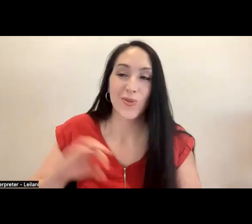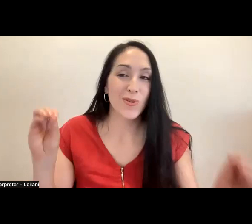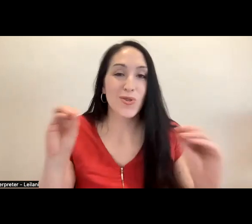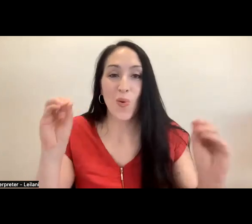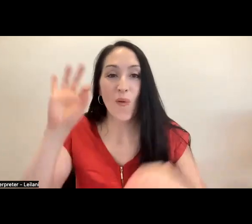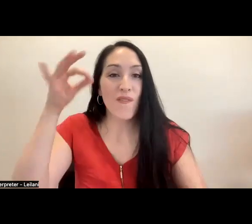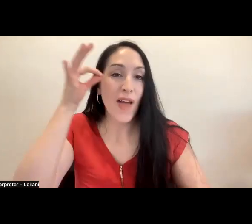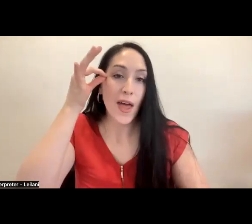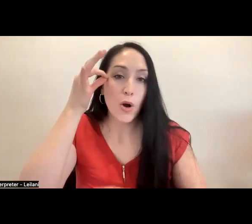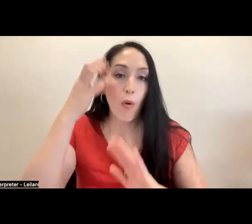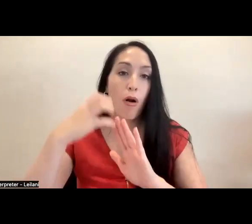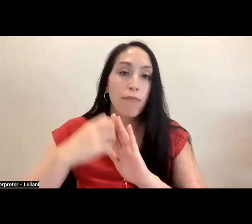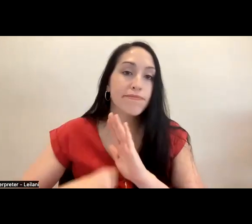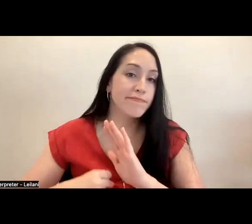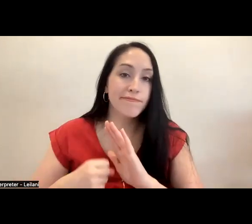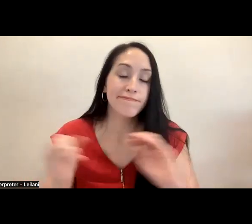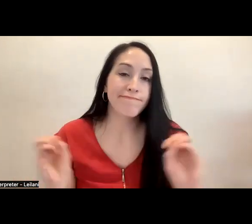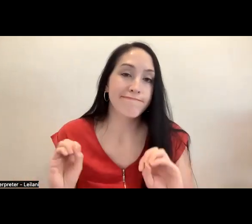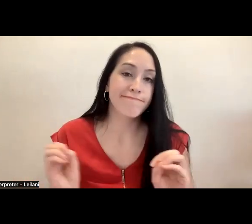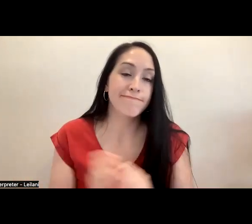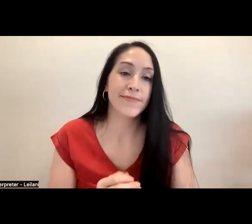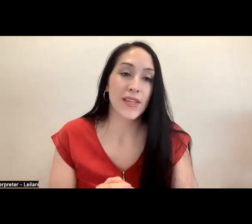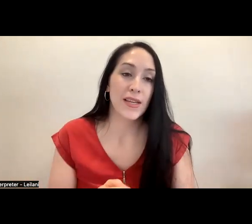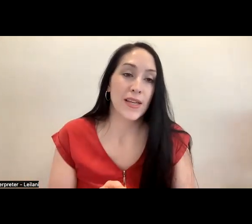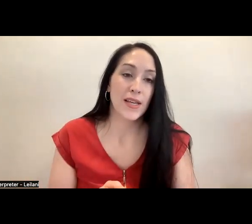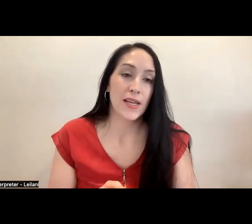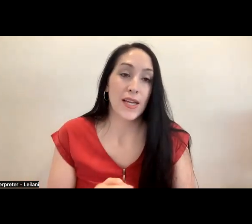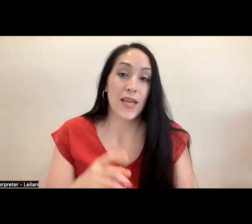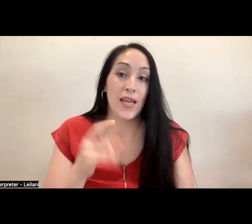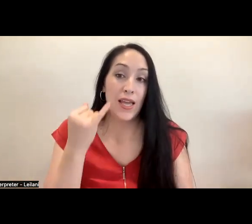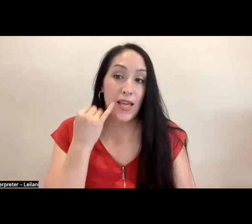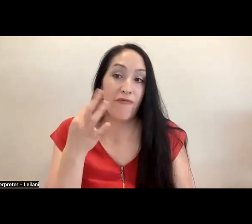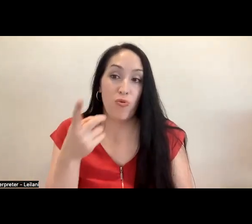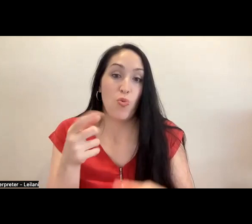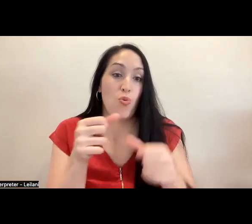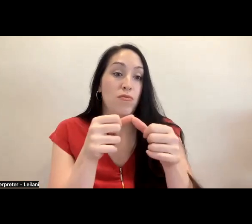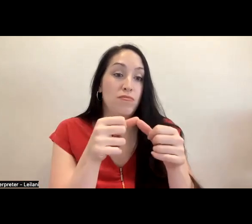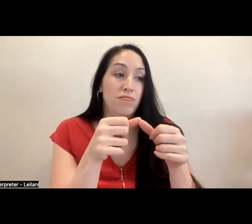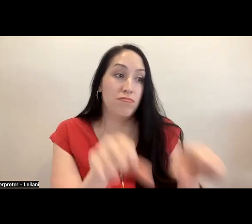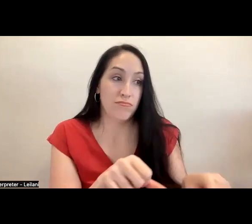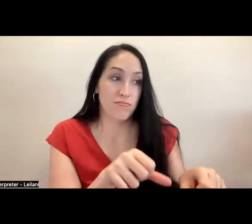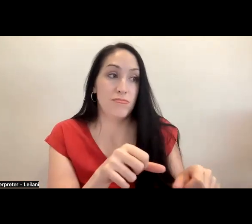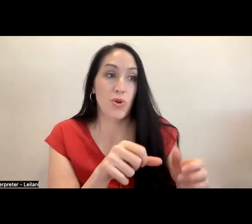individual can take. 11:50:00 Okay. Contributing to somebody who's able with them. 11:50:03 However, as I mentioned, we have